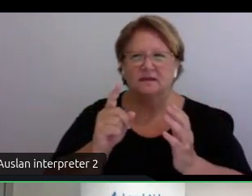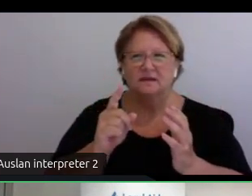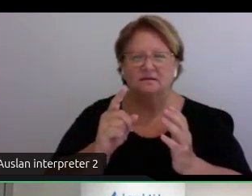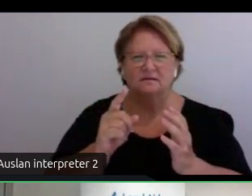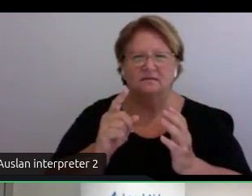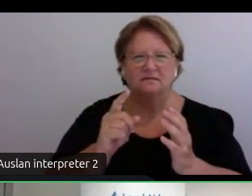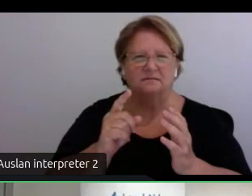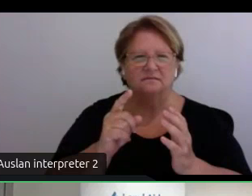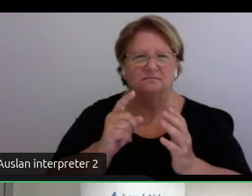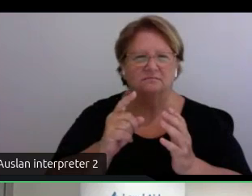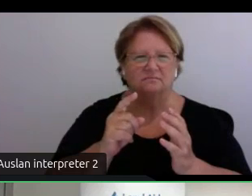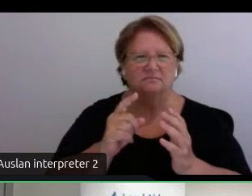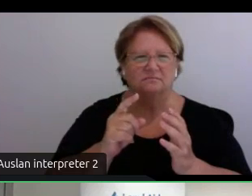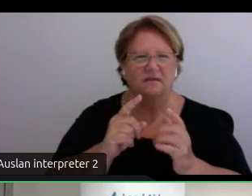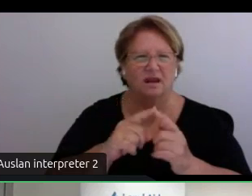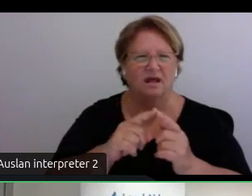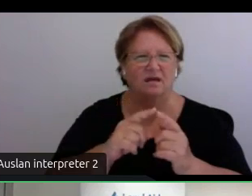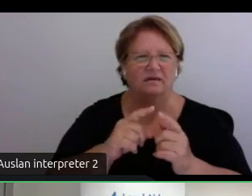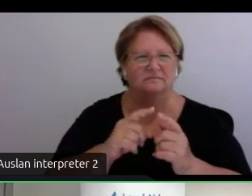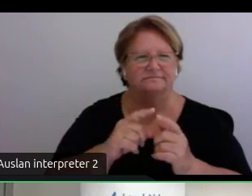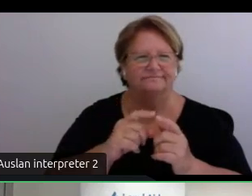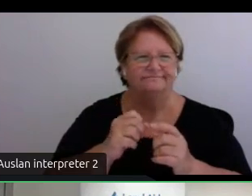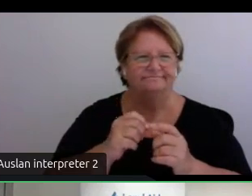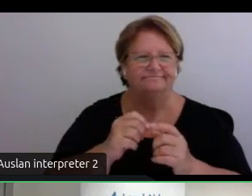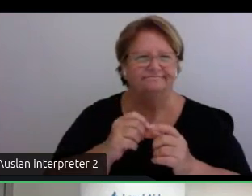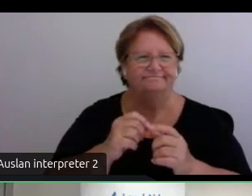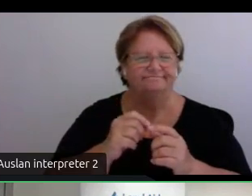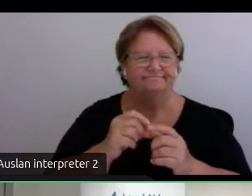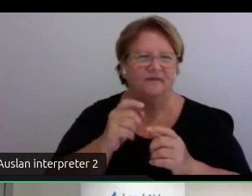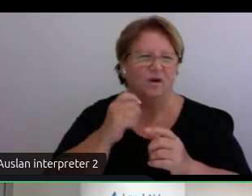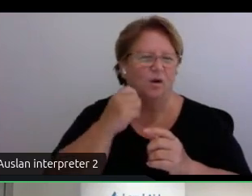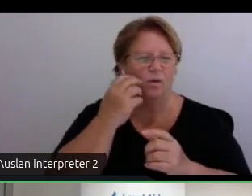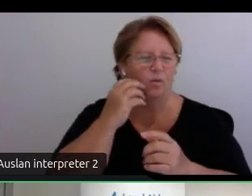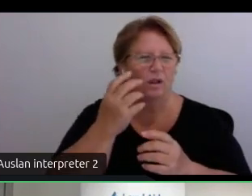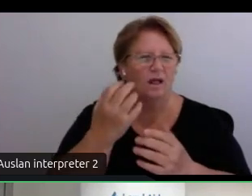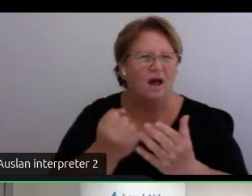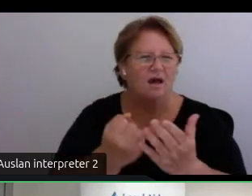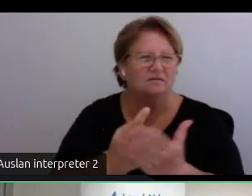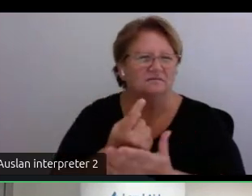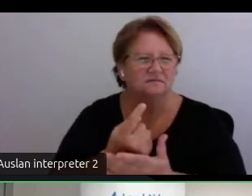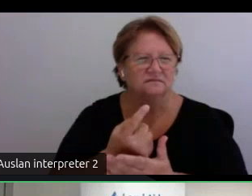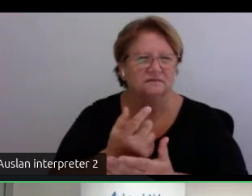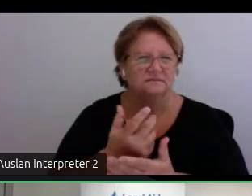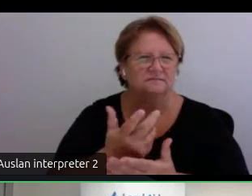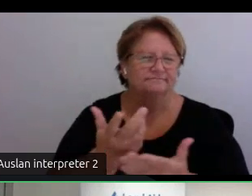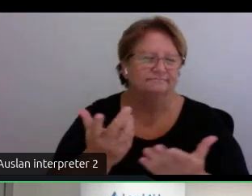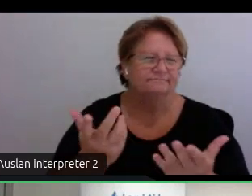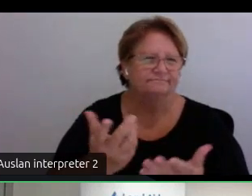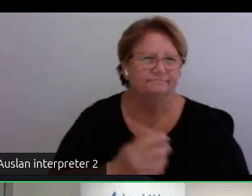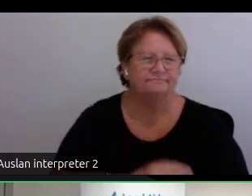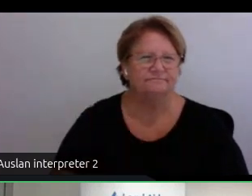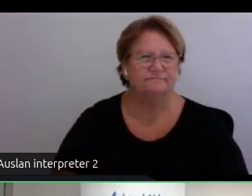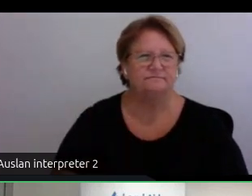ahead of the regulations and and the awareness. But yeah, there will be scammers and they will if